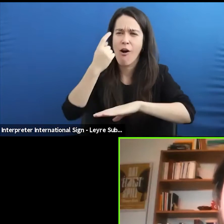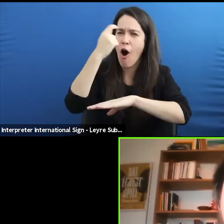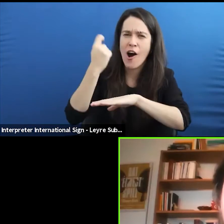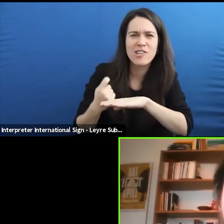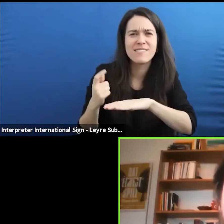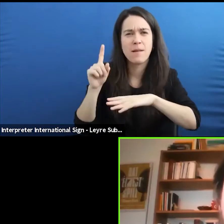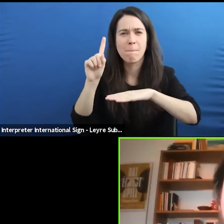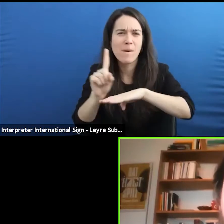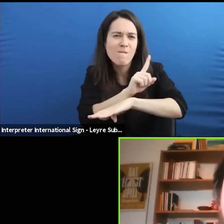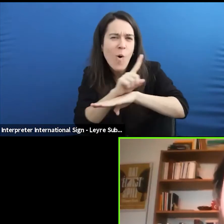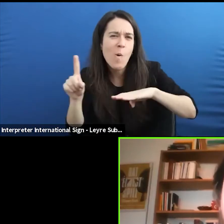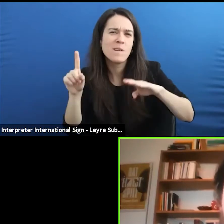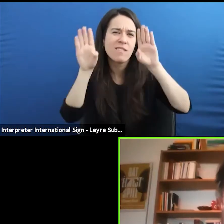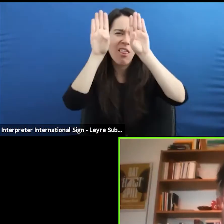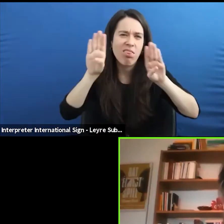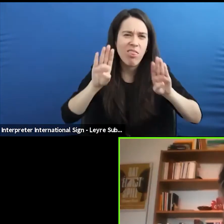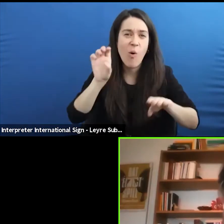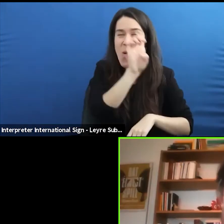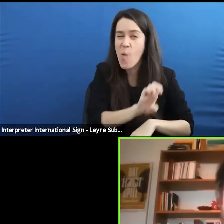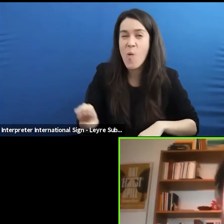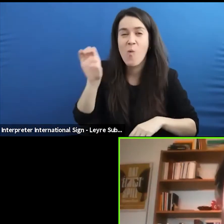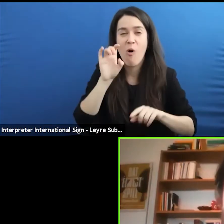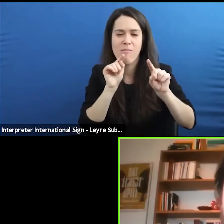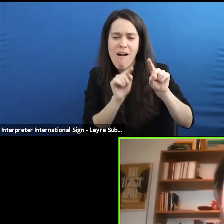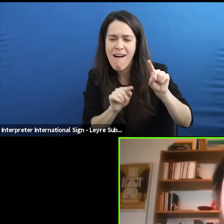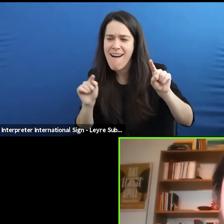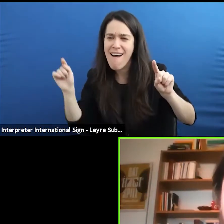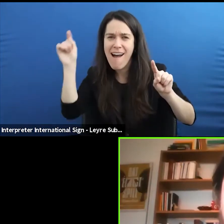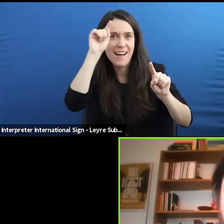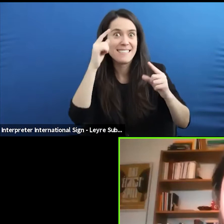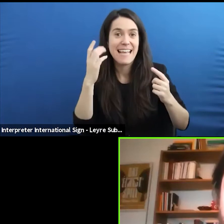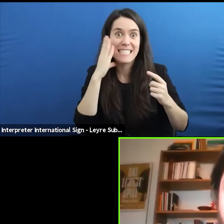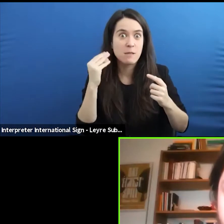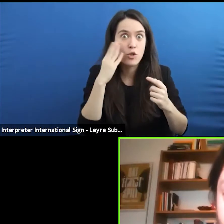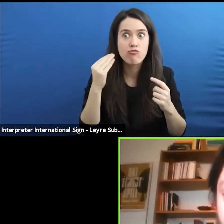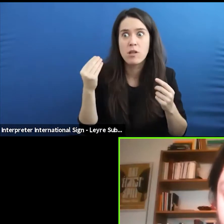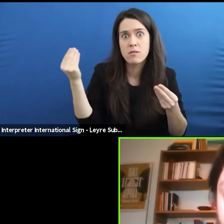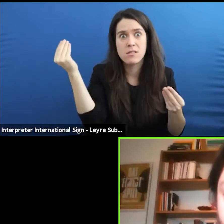all over Europe, not only testimonies about the current crisis we are living through,